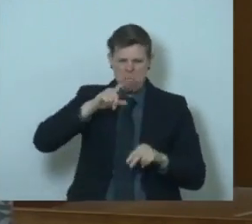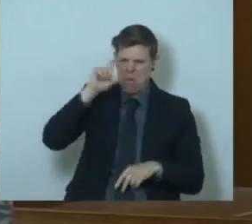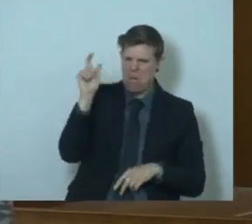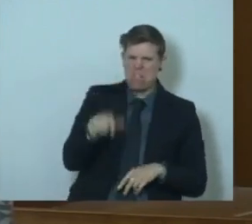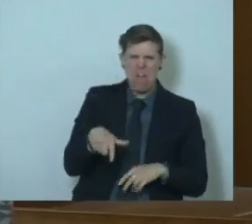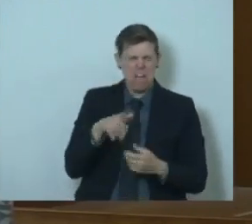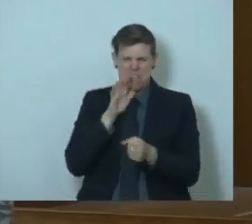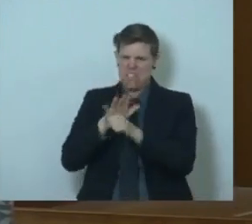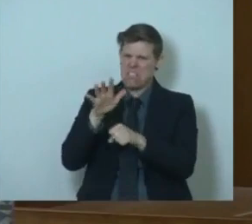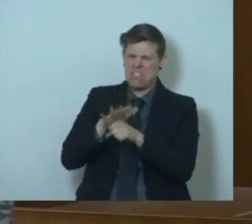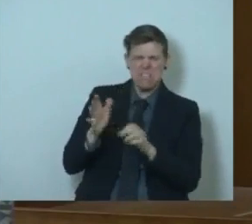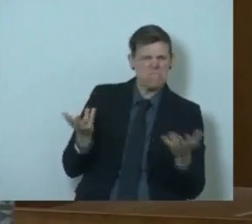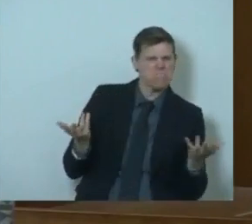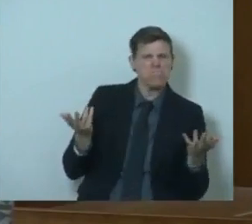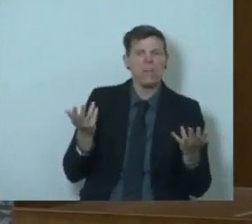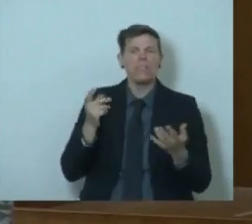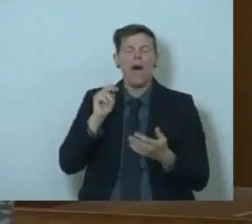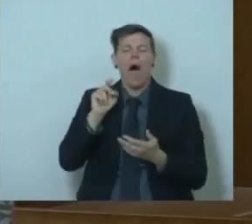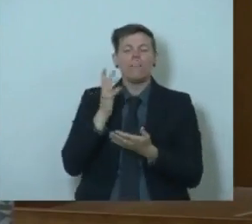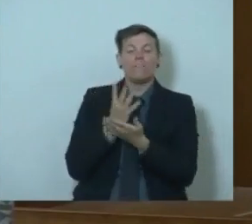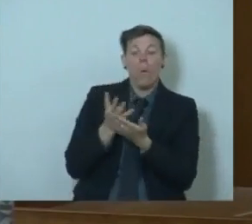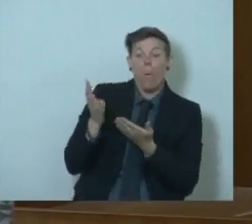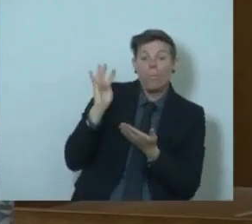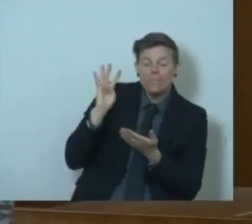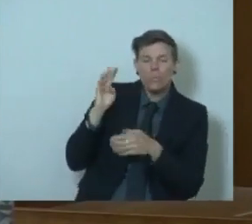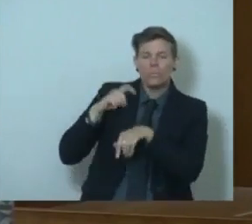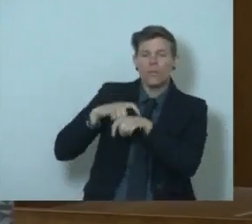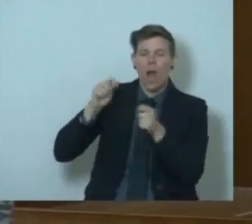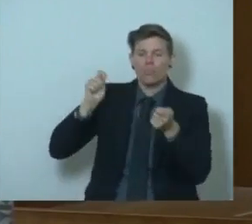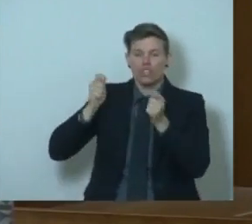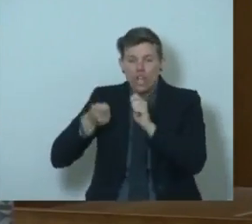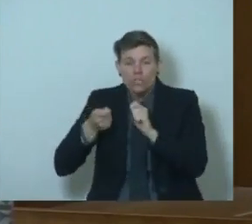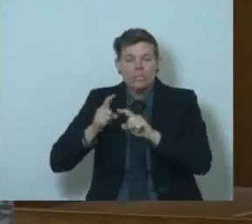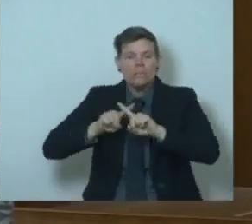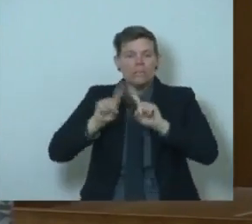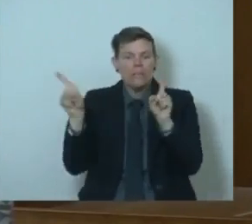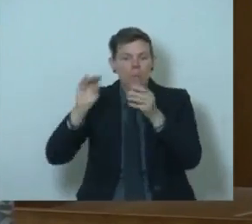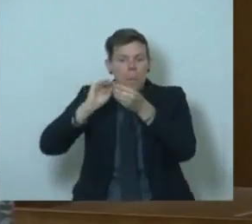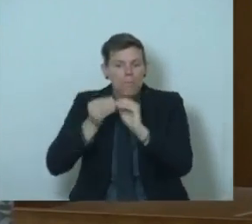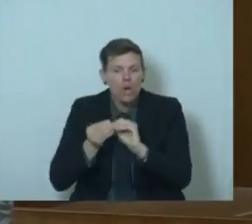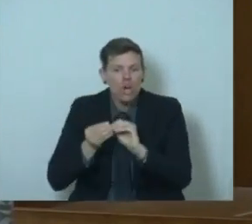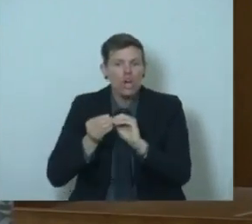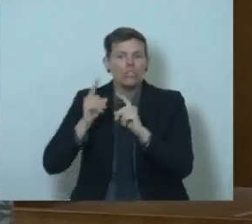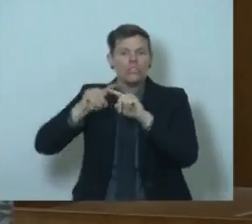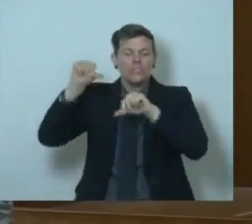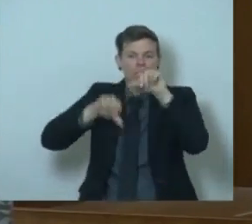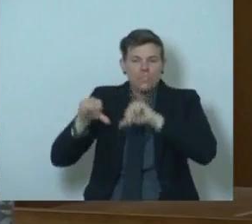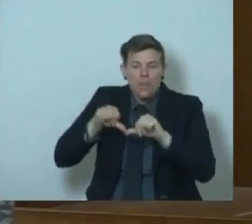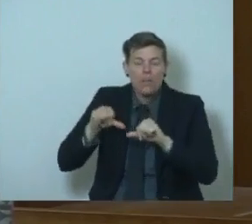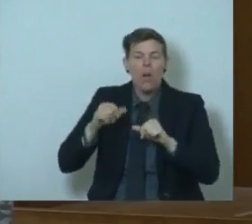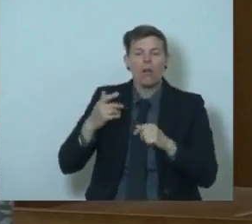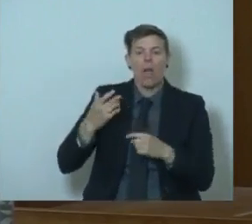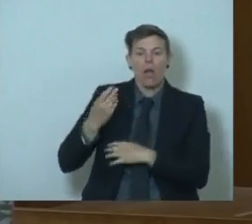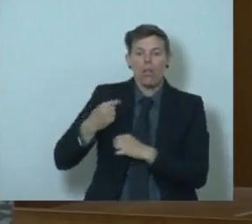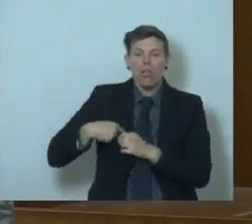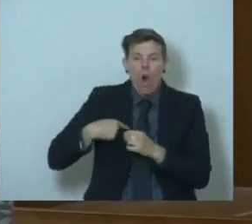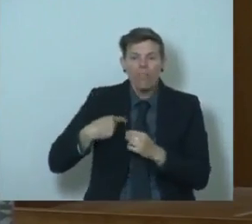THAT IS NOT THE KIND OF MASK WE USED TO PROTECT HEALTH CARE WORKERS.